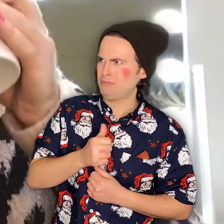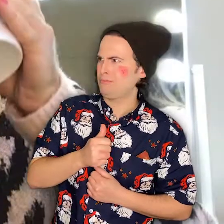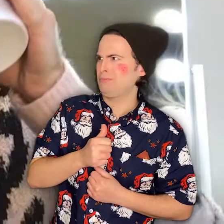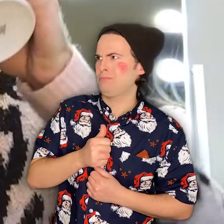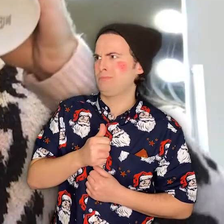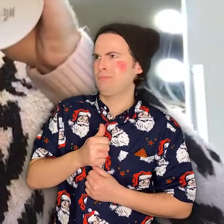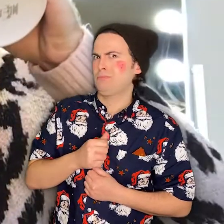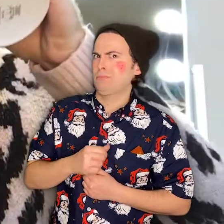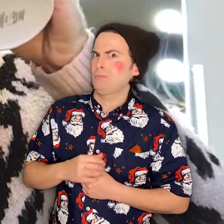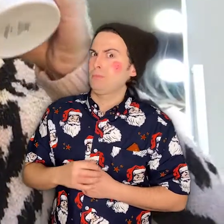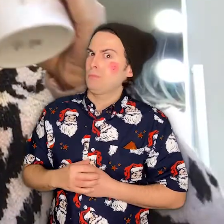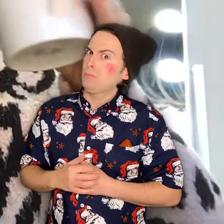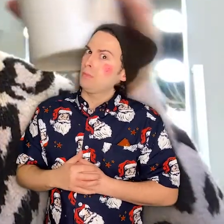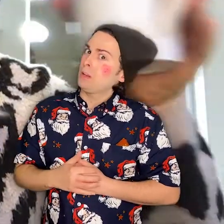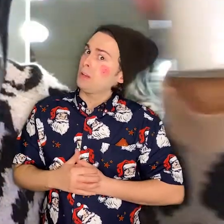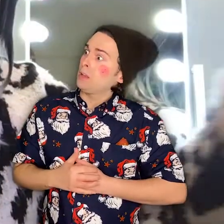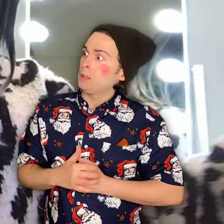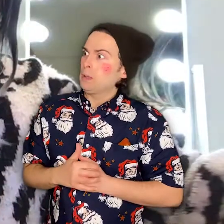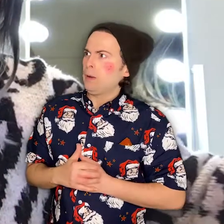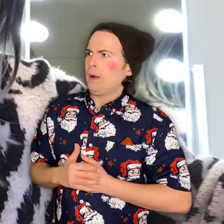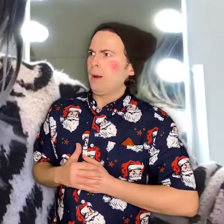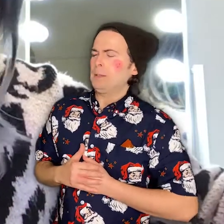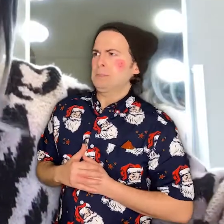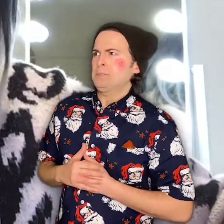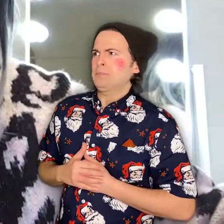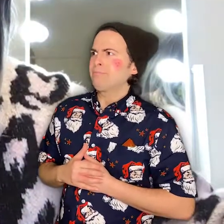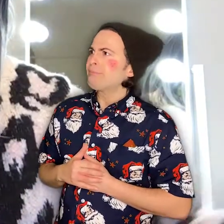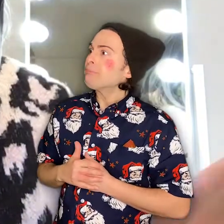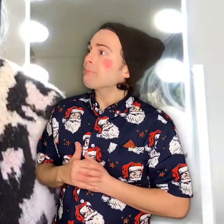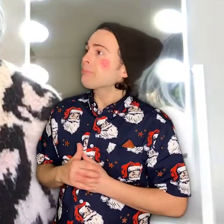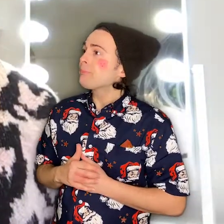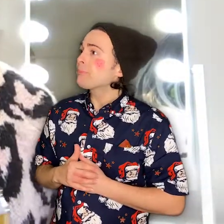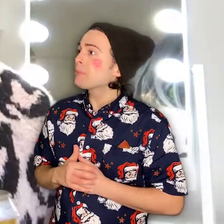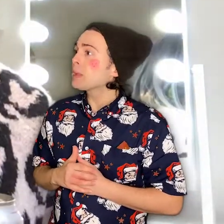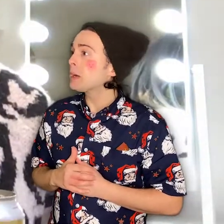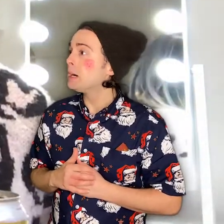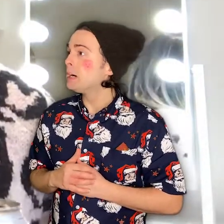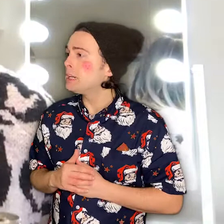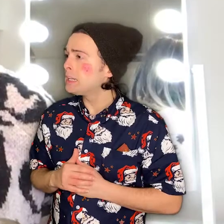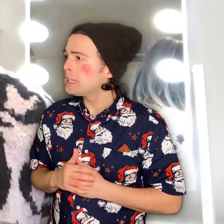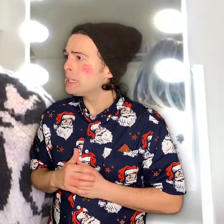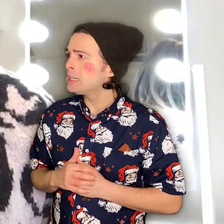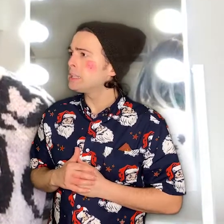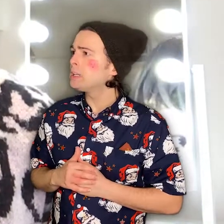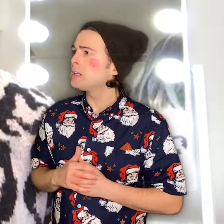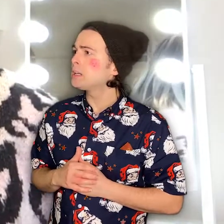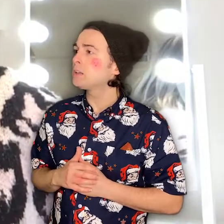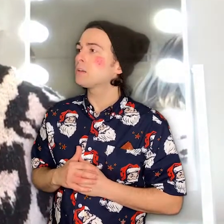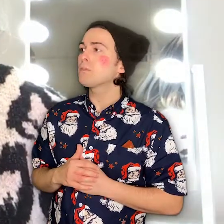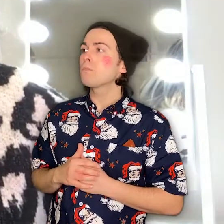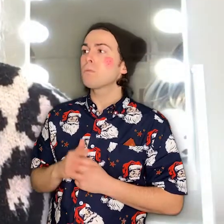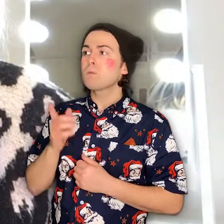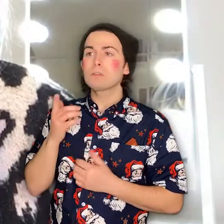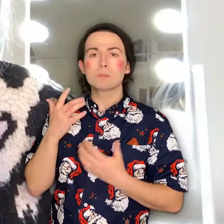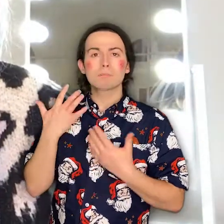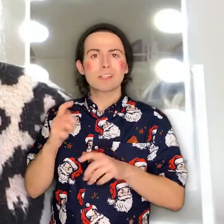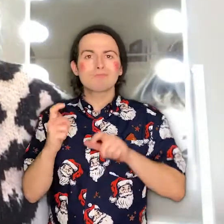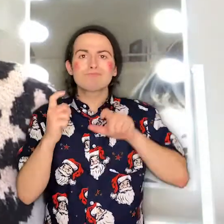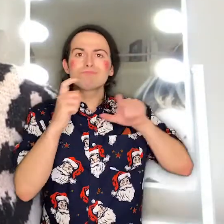That’s me here in my wee Sunsoot bubble with my boy Brian and his husband Stephen.